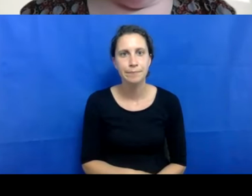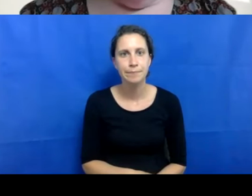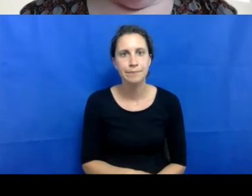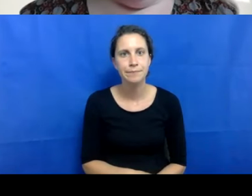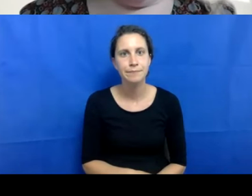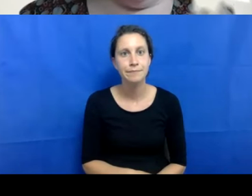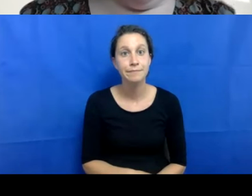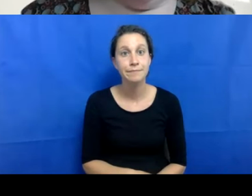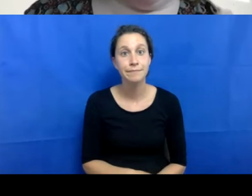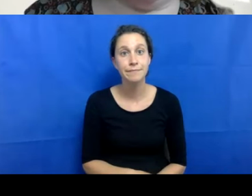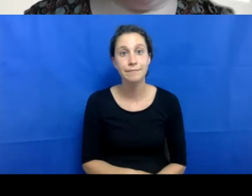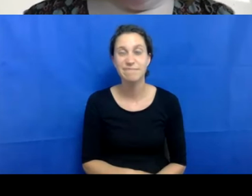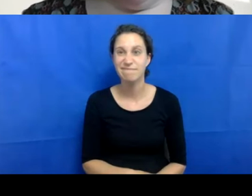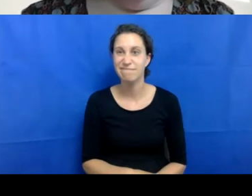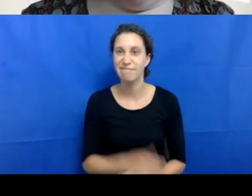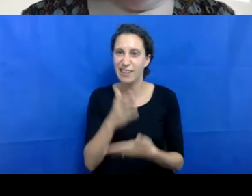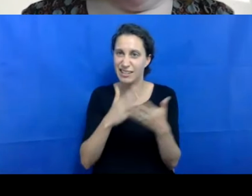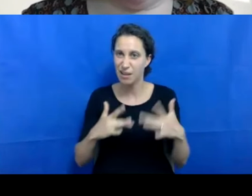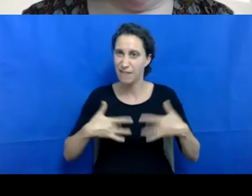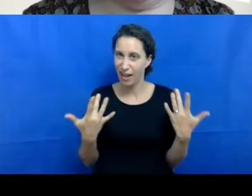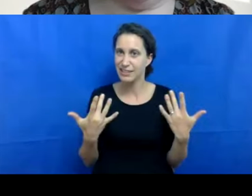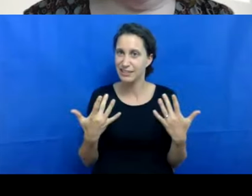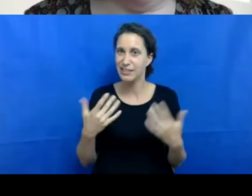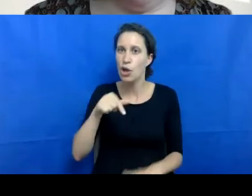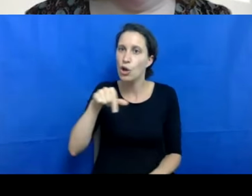For some of our events, the Q and A function will be enabled.